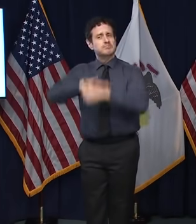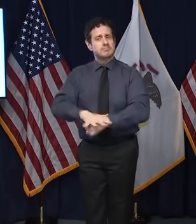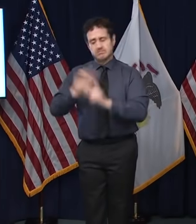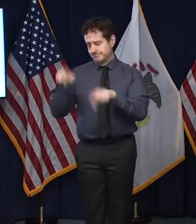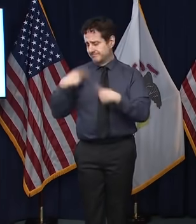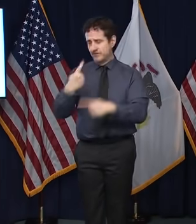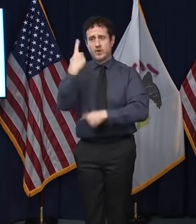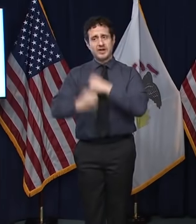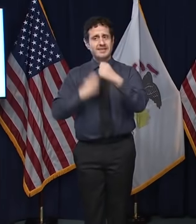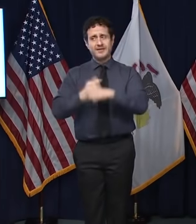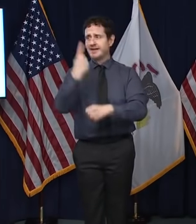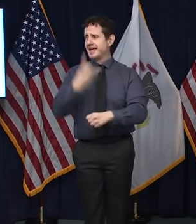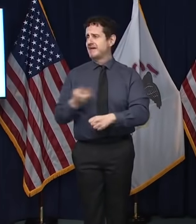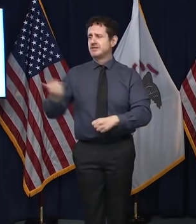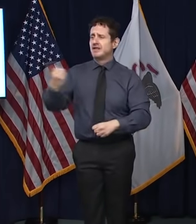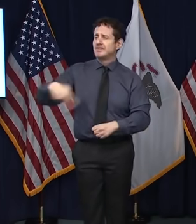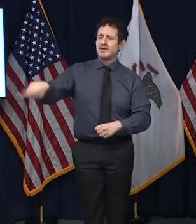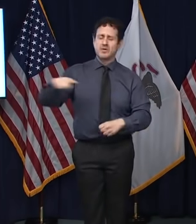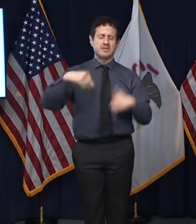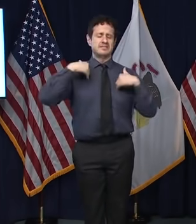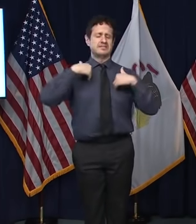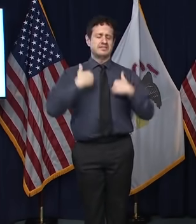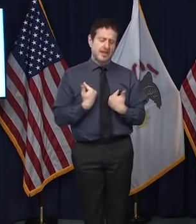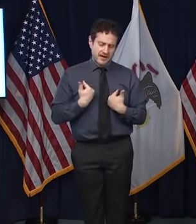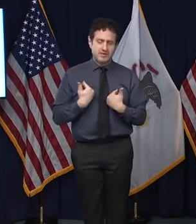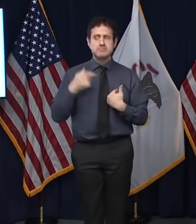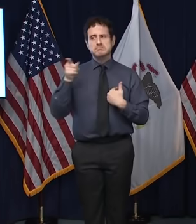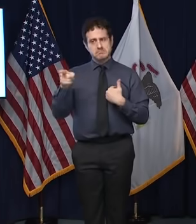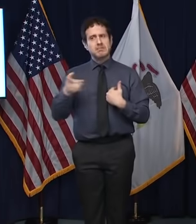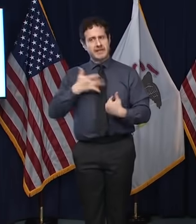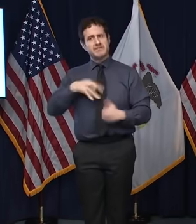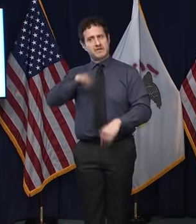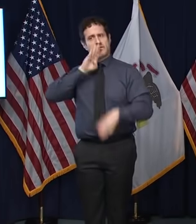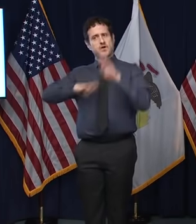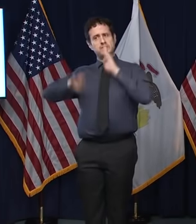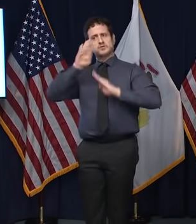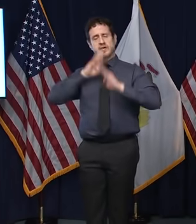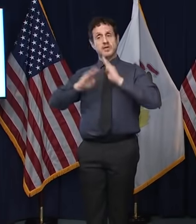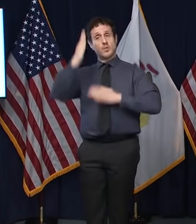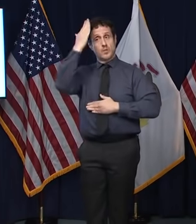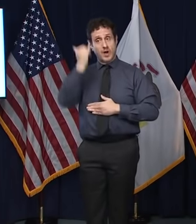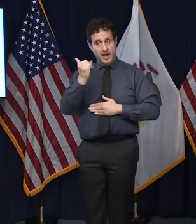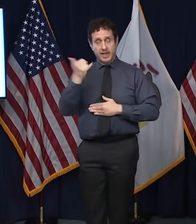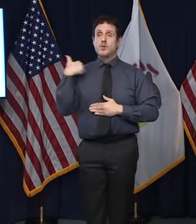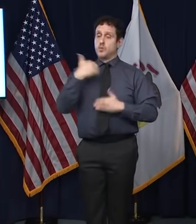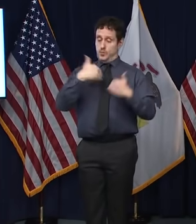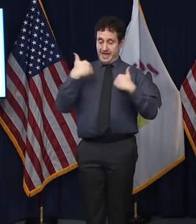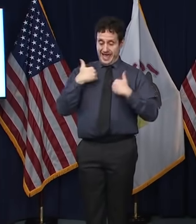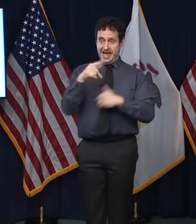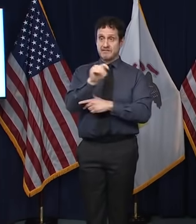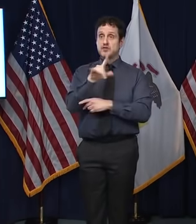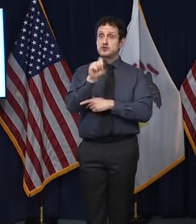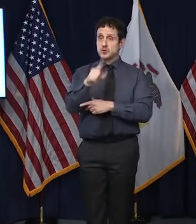environment for a year and a